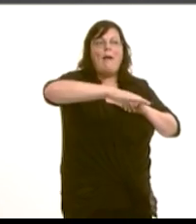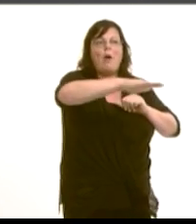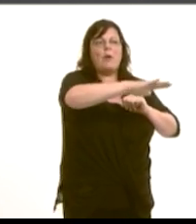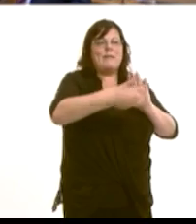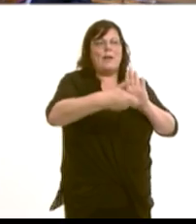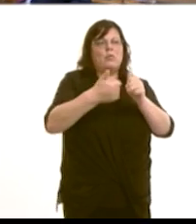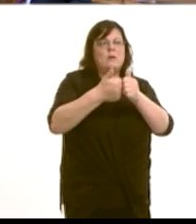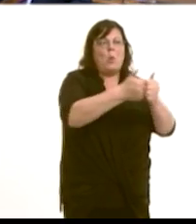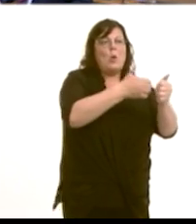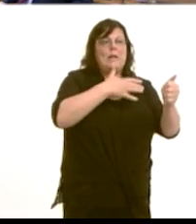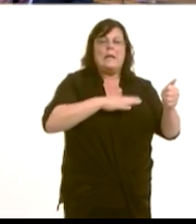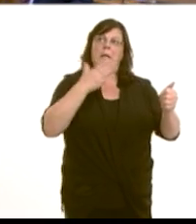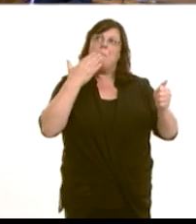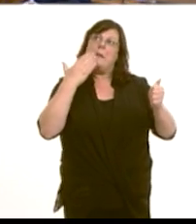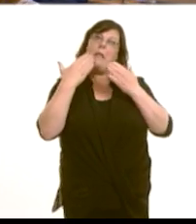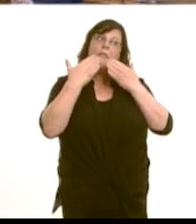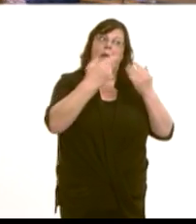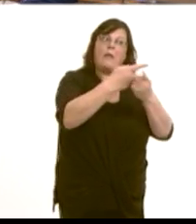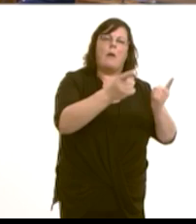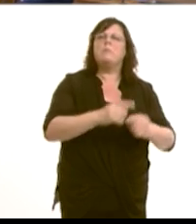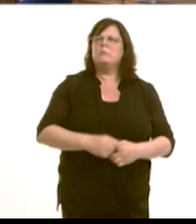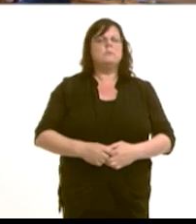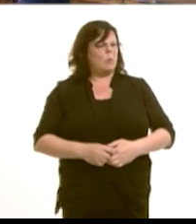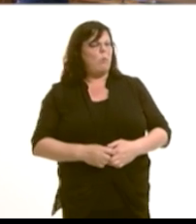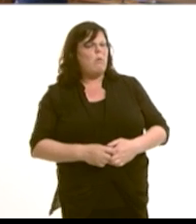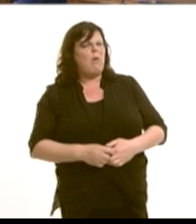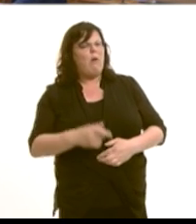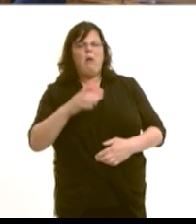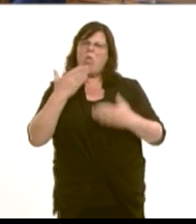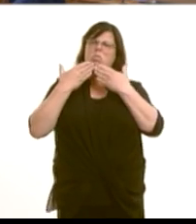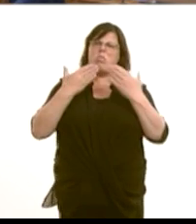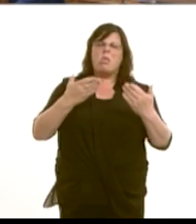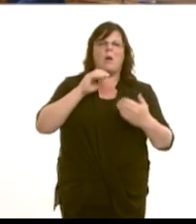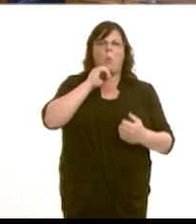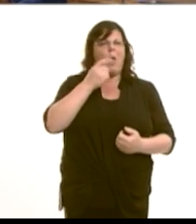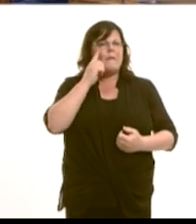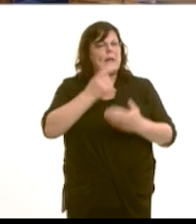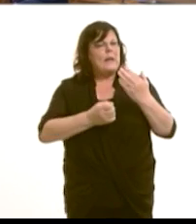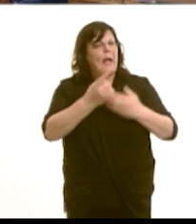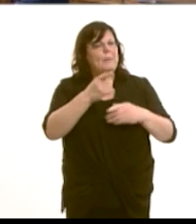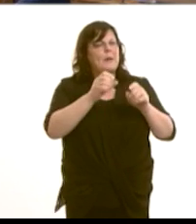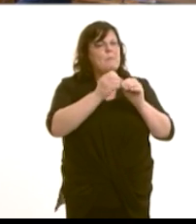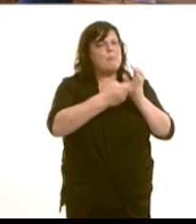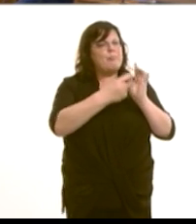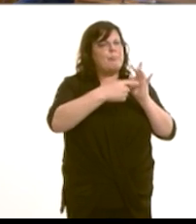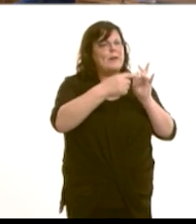Carwyn Jones: Yes, I would join the Member in thanking those people. I've seen an example of it myself in Briton Ferry, where volunteers are now running the